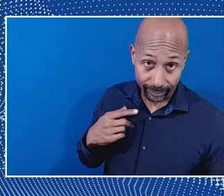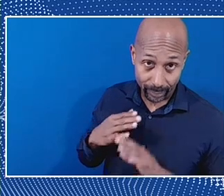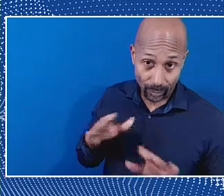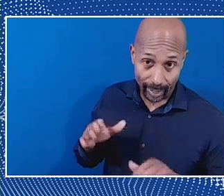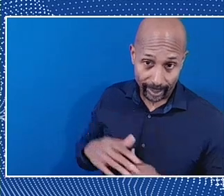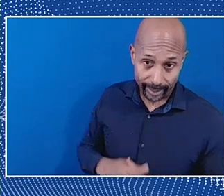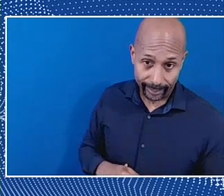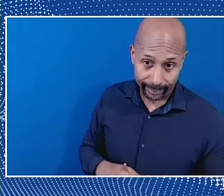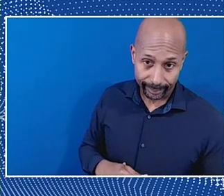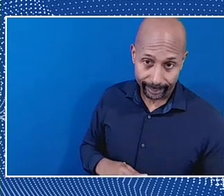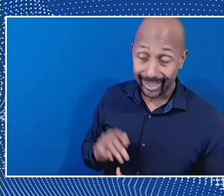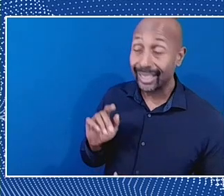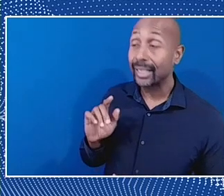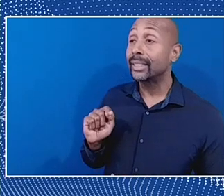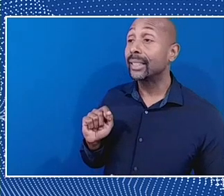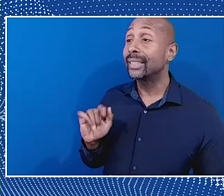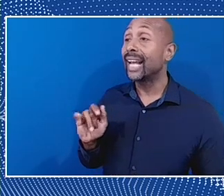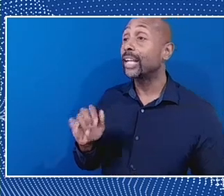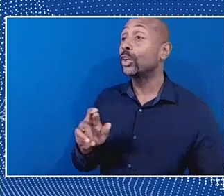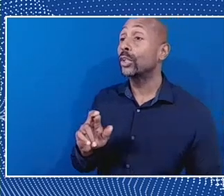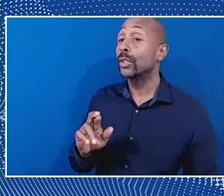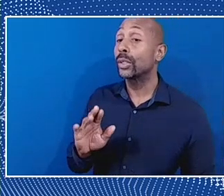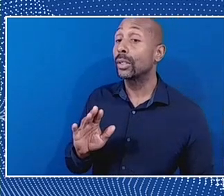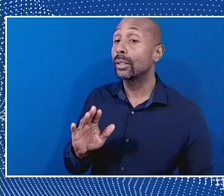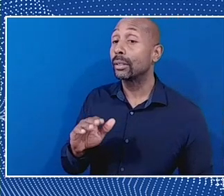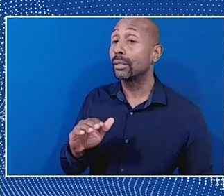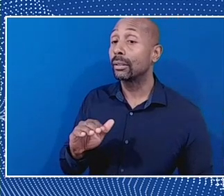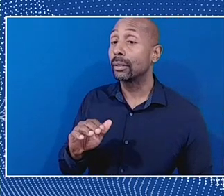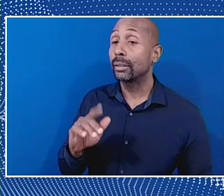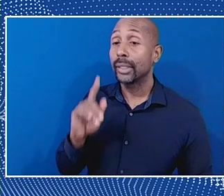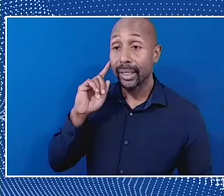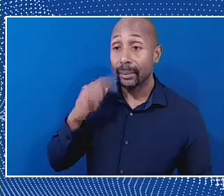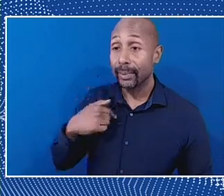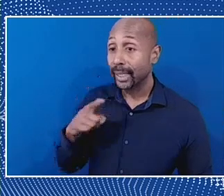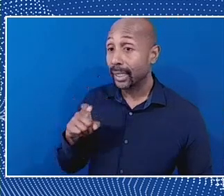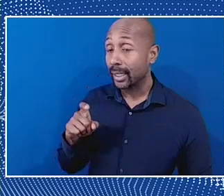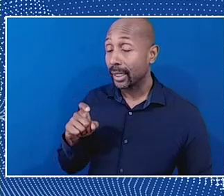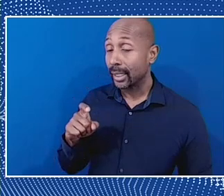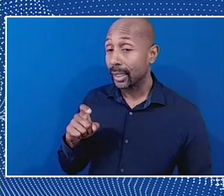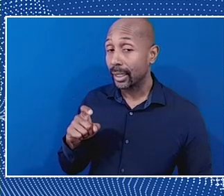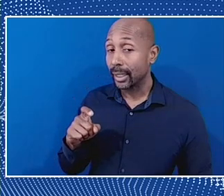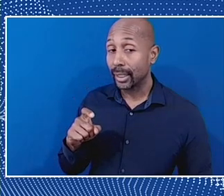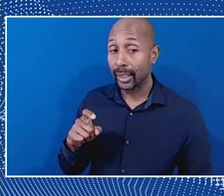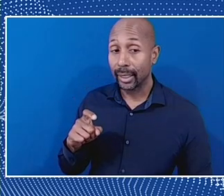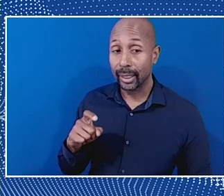Tyler? Can you hear me? Tyler Knapp. Yep.